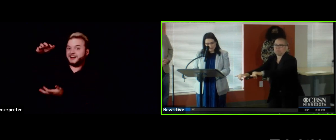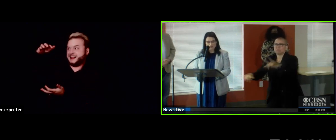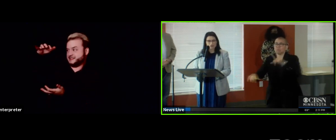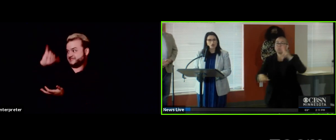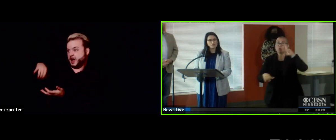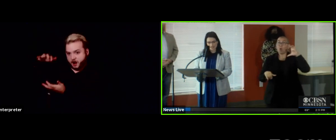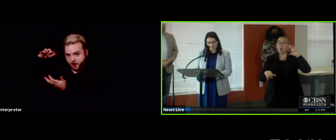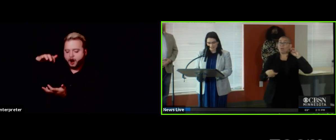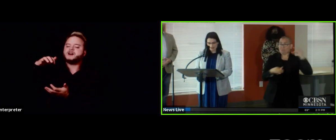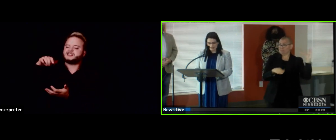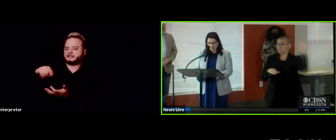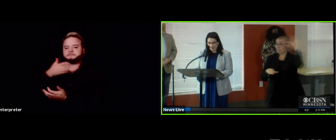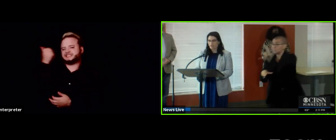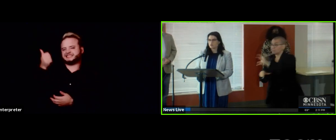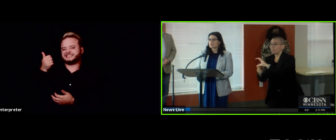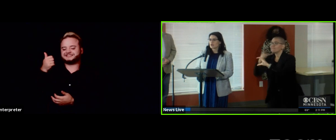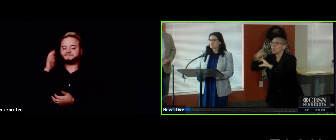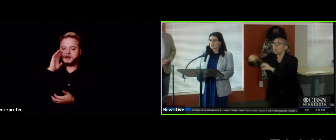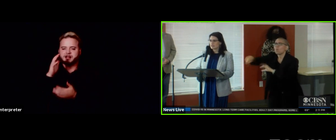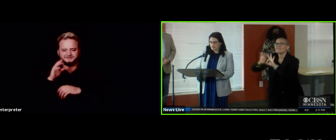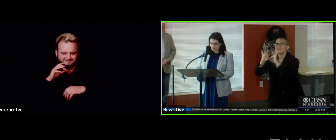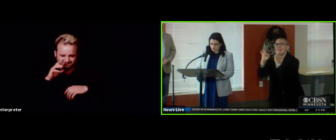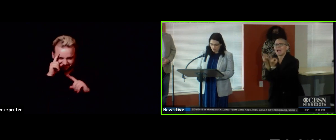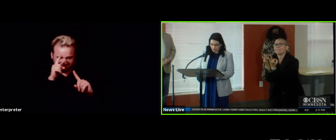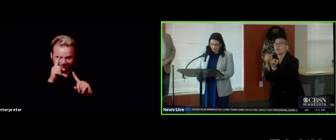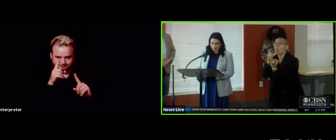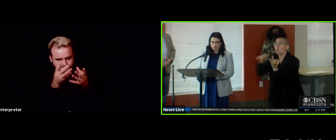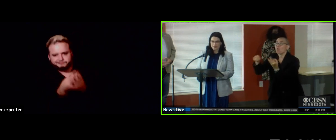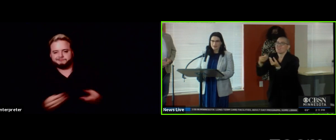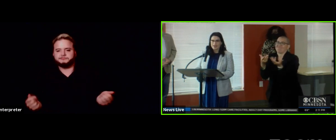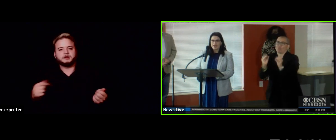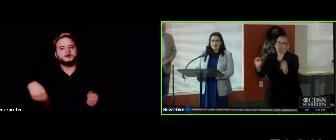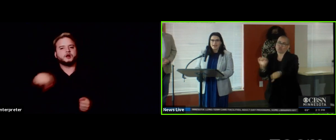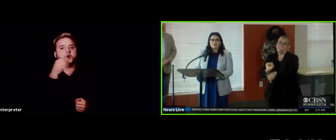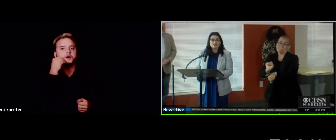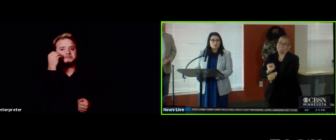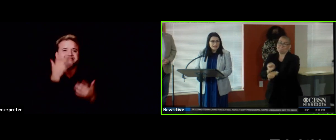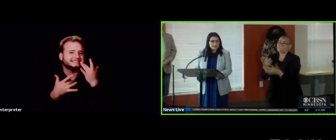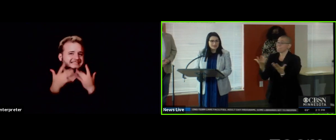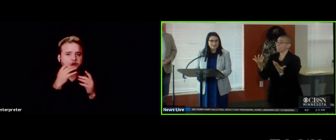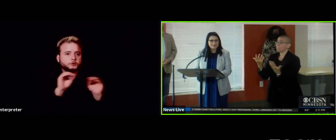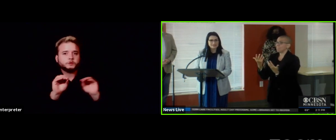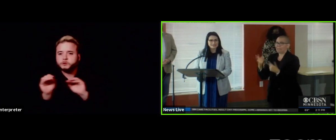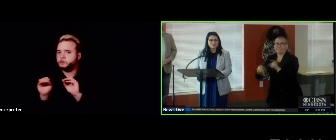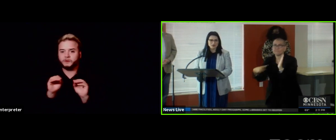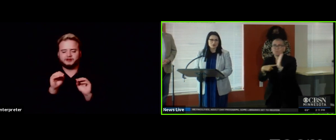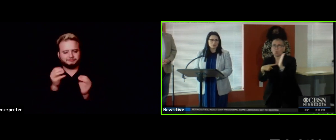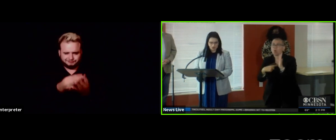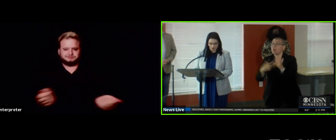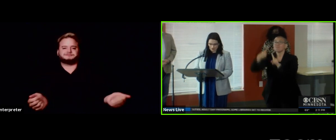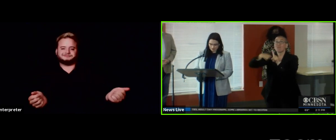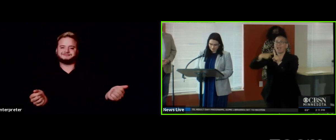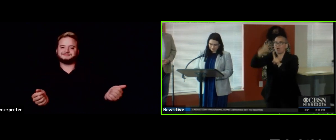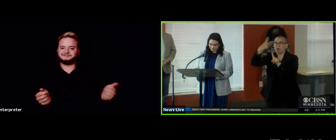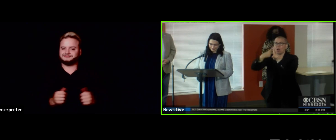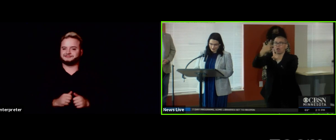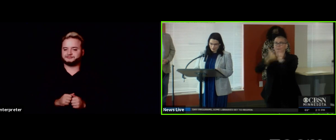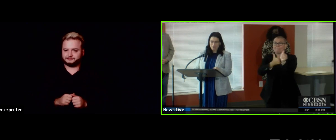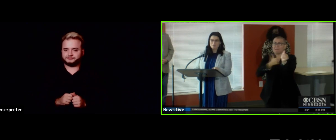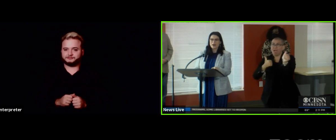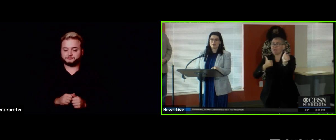due to COVID-19 and he was housing is in jeopardy and for me this is very personal. My mom was